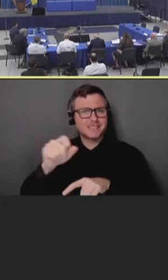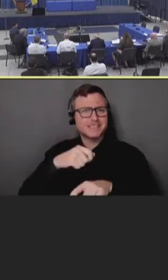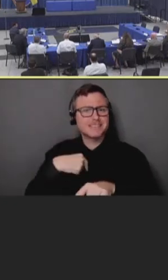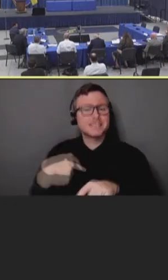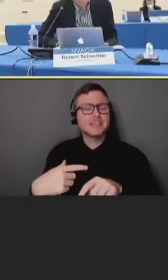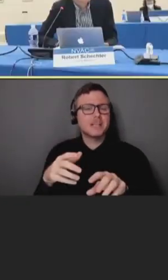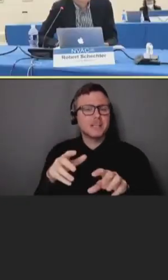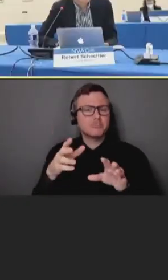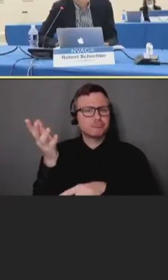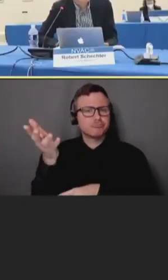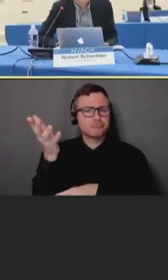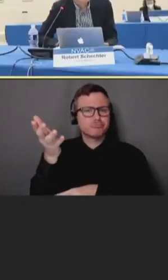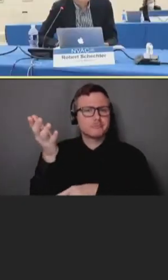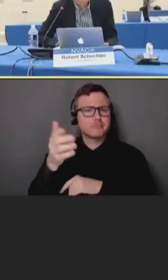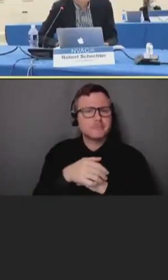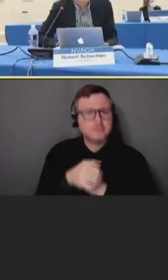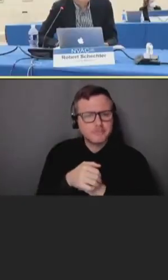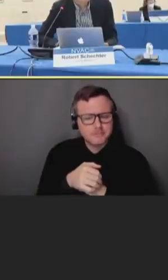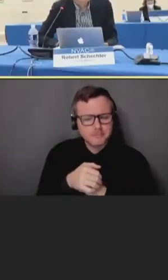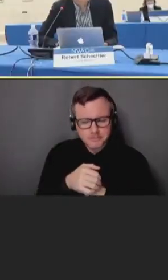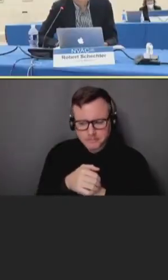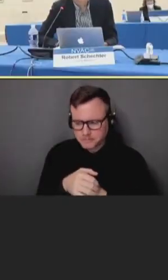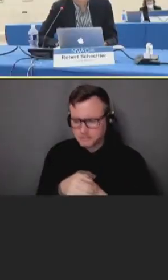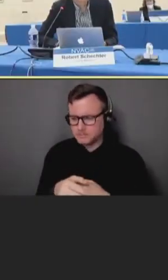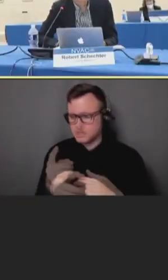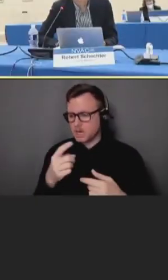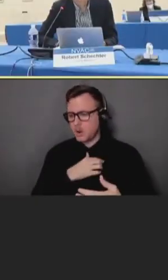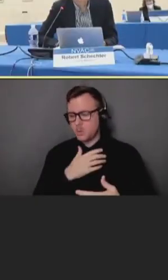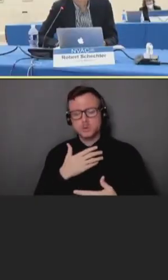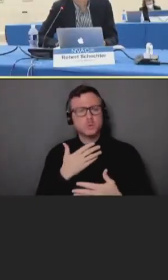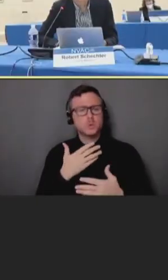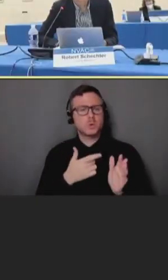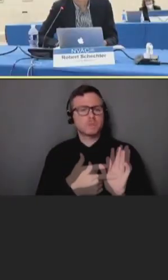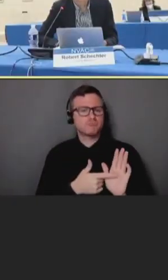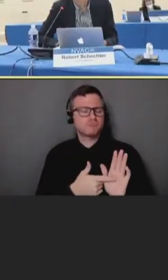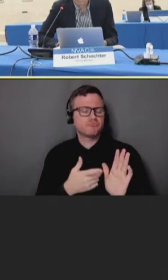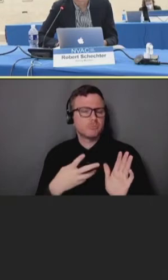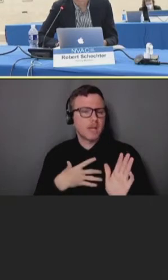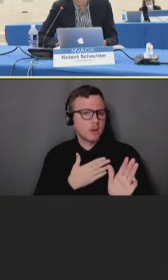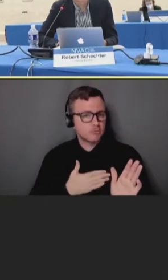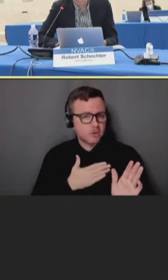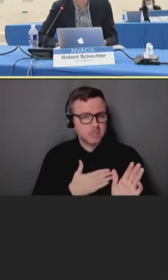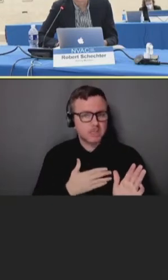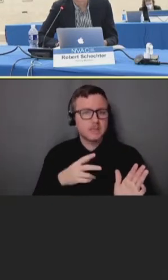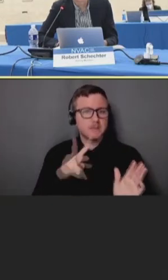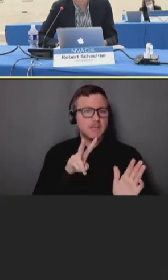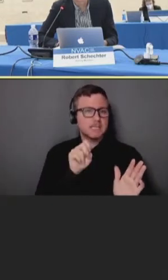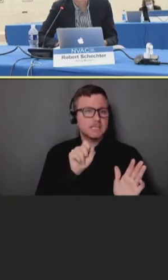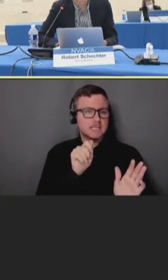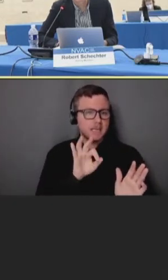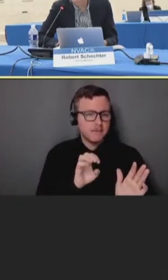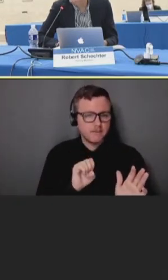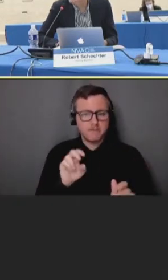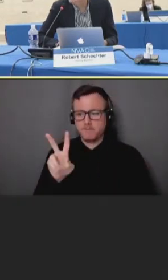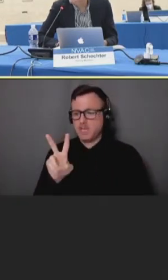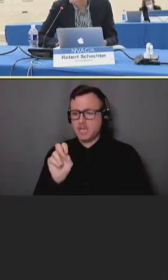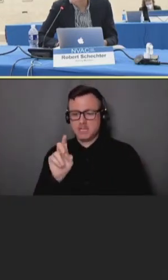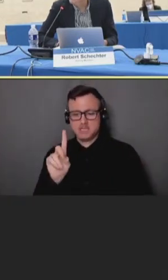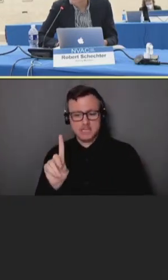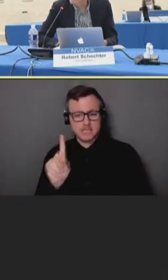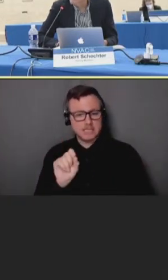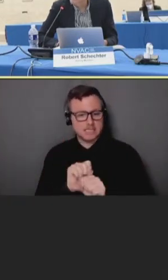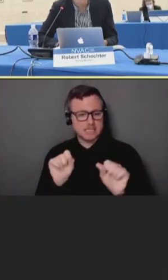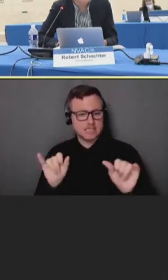I want to express appreciation both for the v-safe and the VSD Systems over the years for